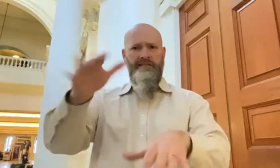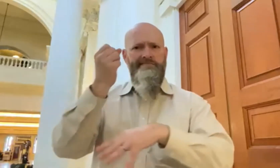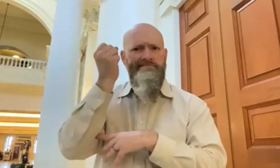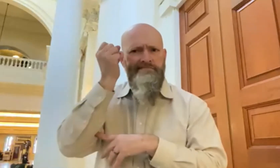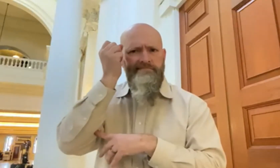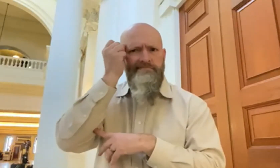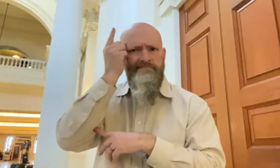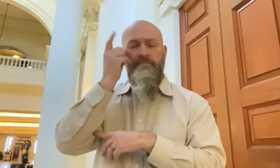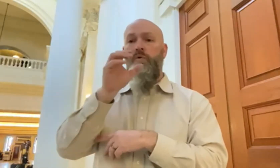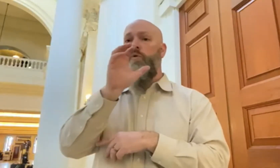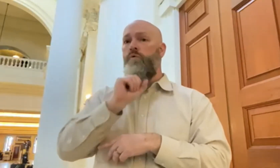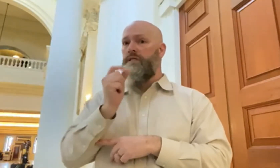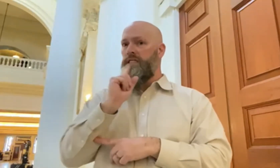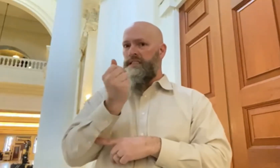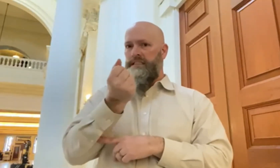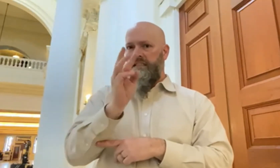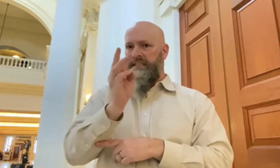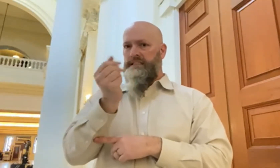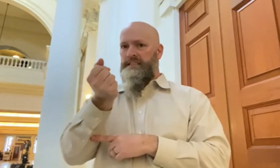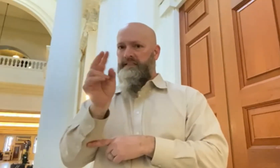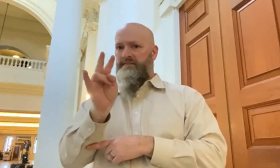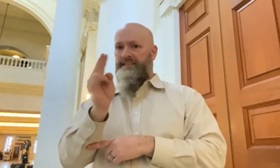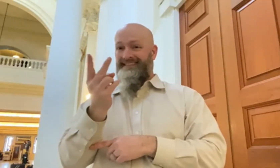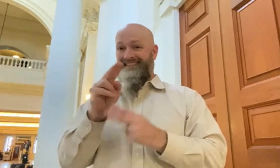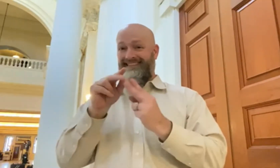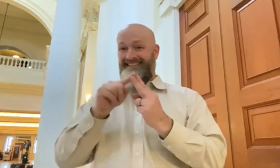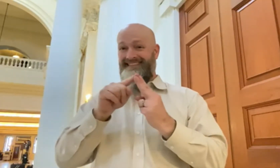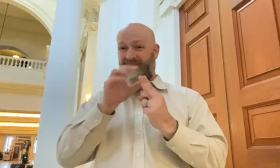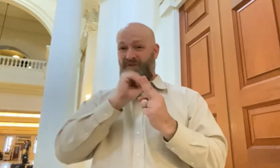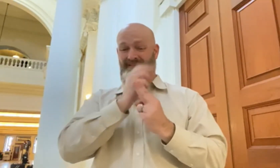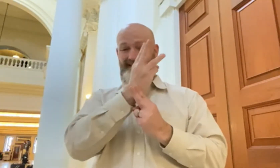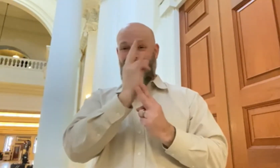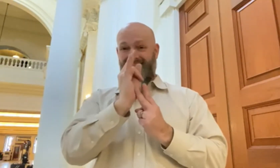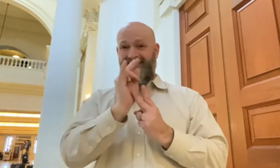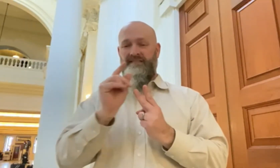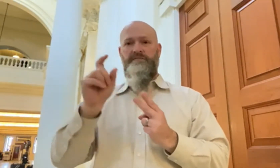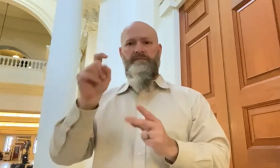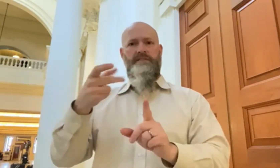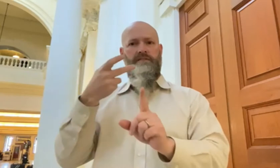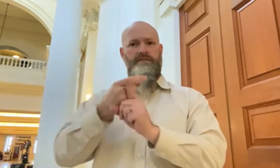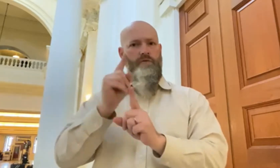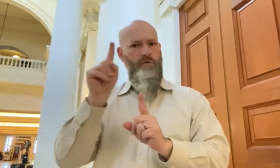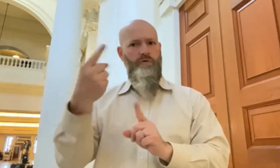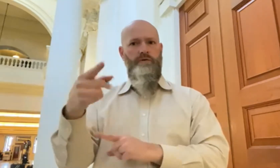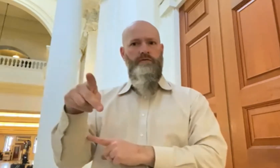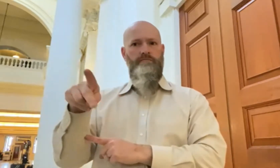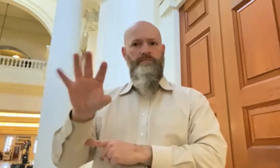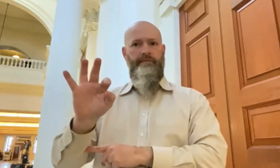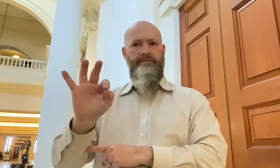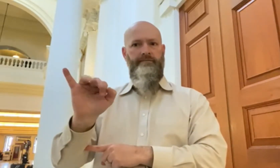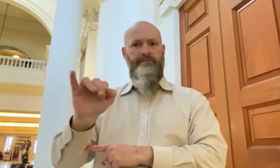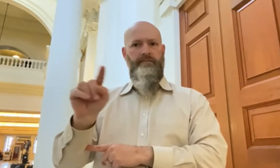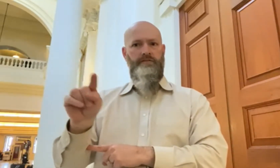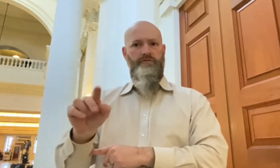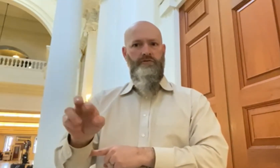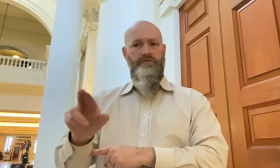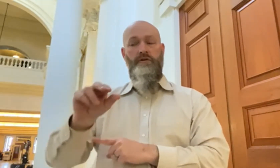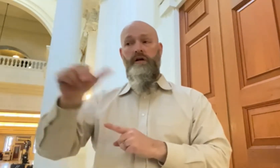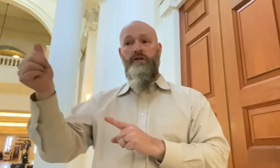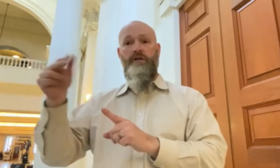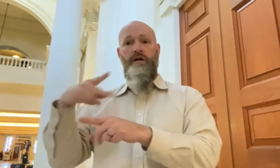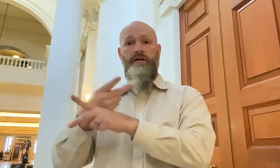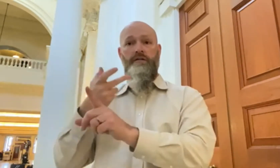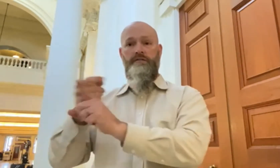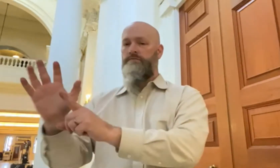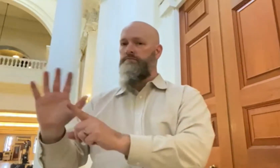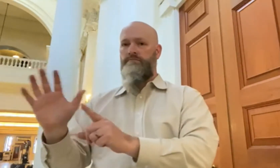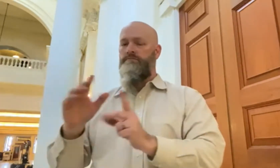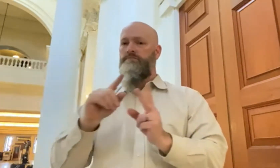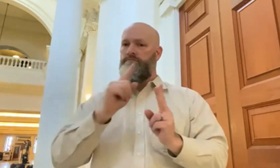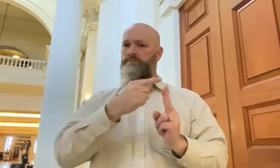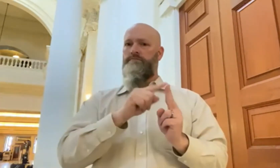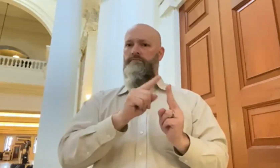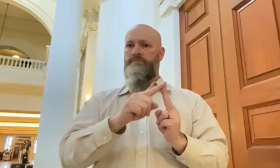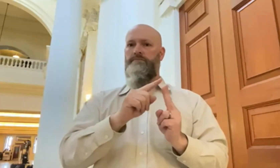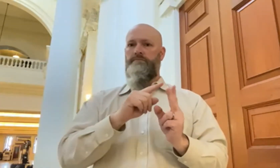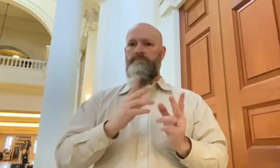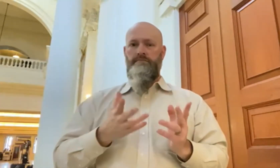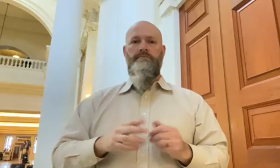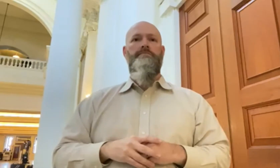Marylanders 16 or 17 years of age will only be able to utilize clinics that are providing the Pfizer vaccine.